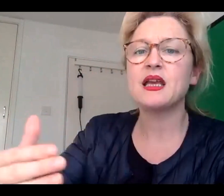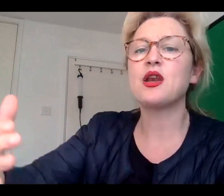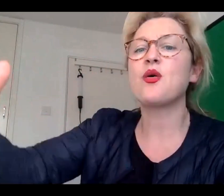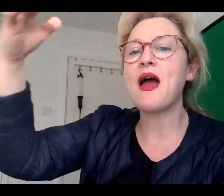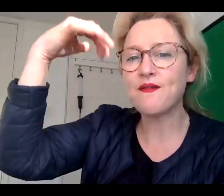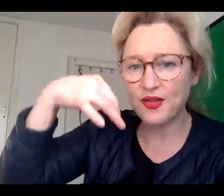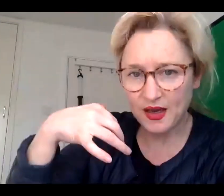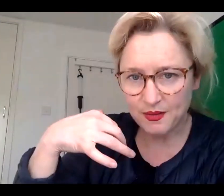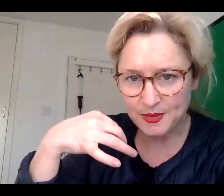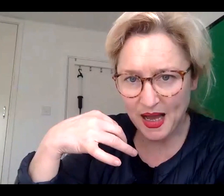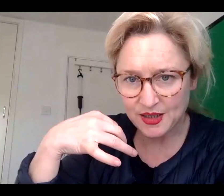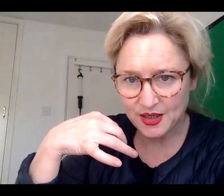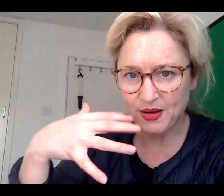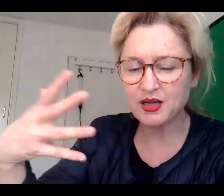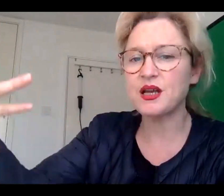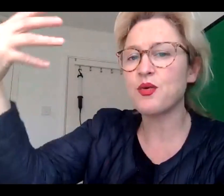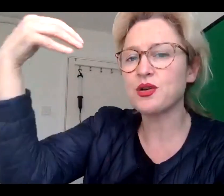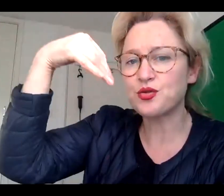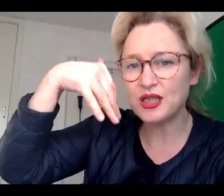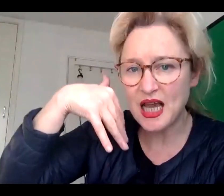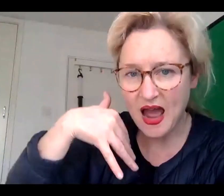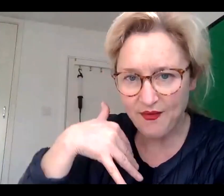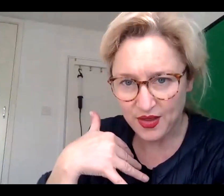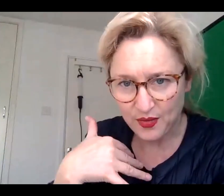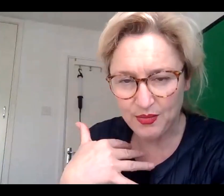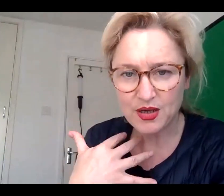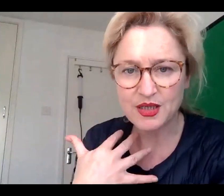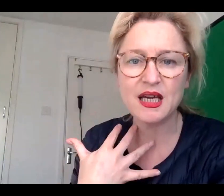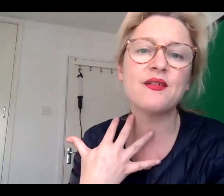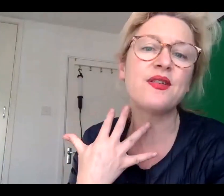you know, everything comes back to the body, I wanted to read everything with the body, and a